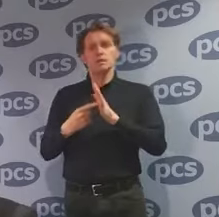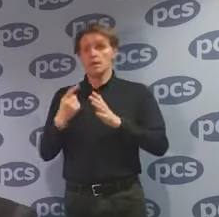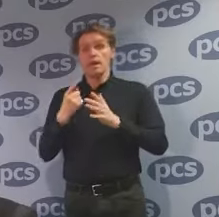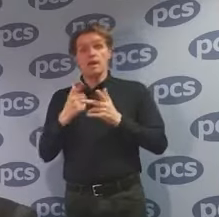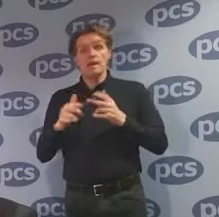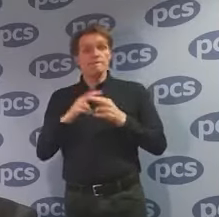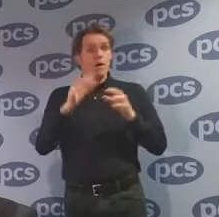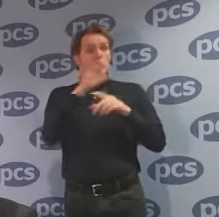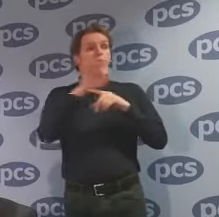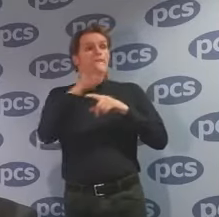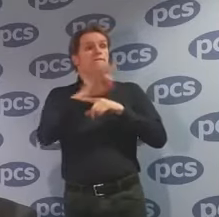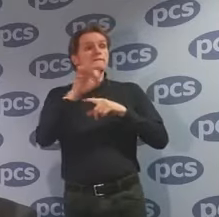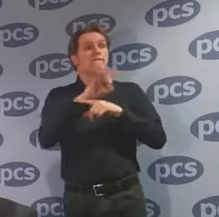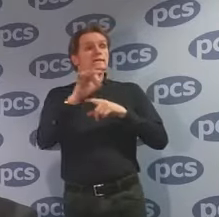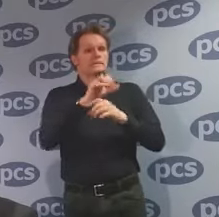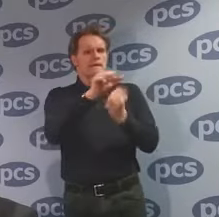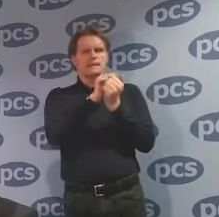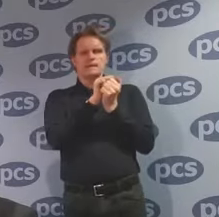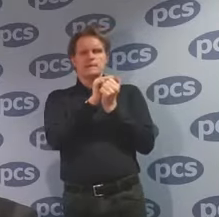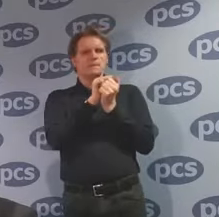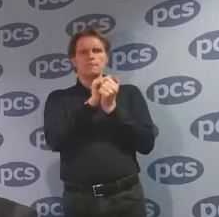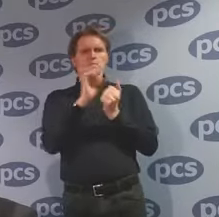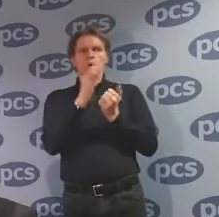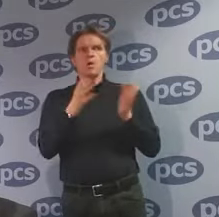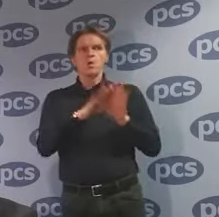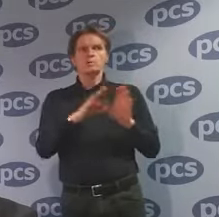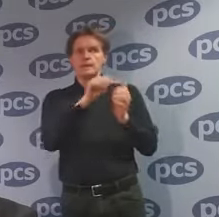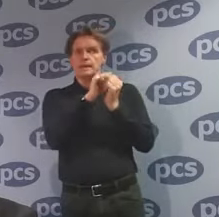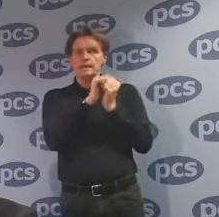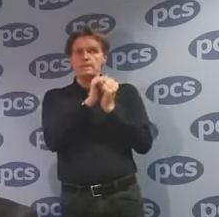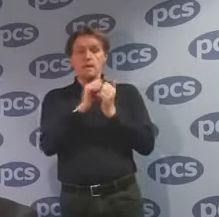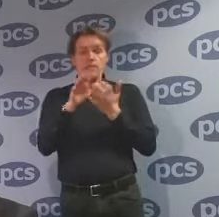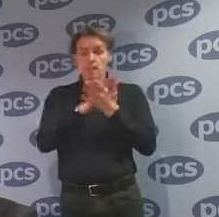is a job for people in the future and it is somewhere the public to go for us